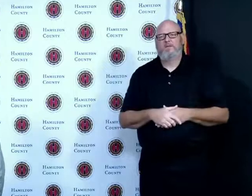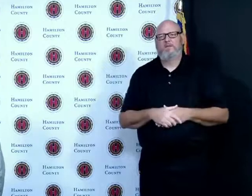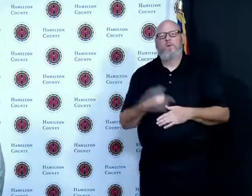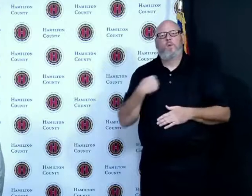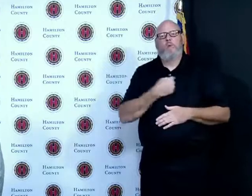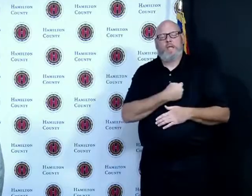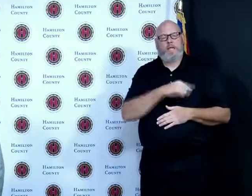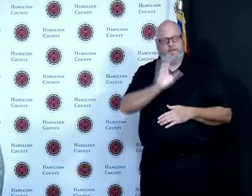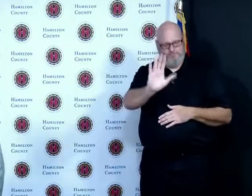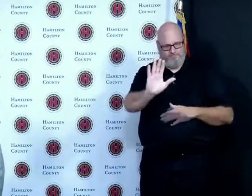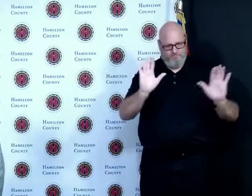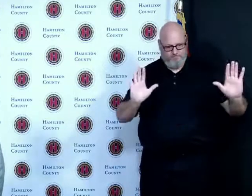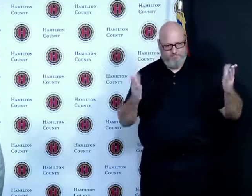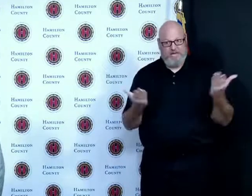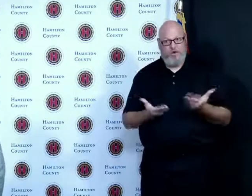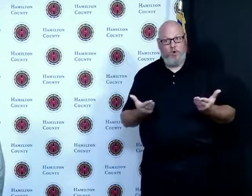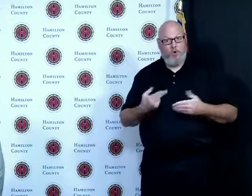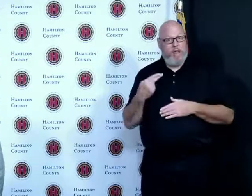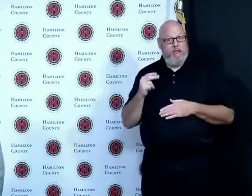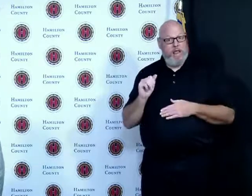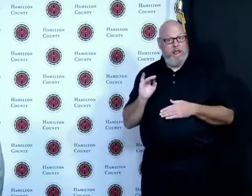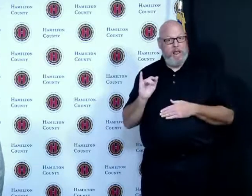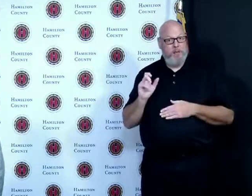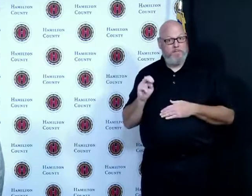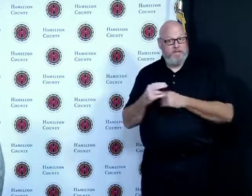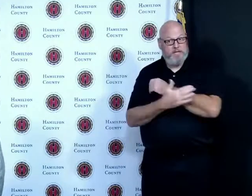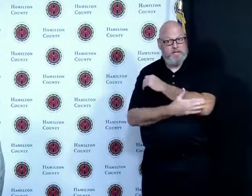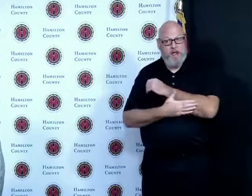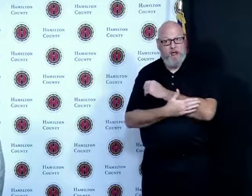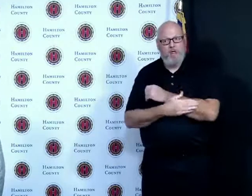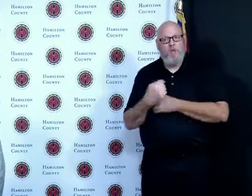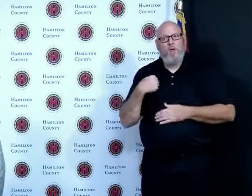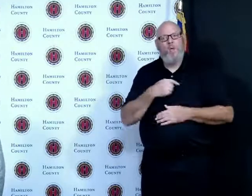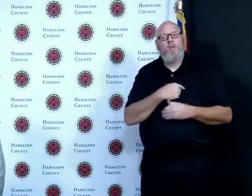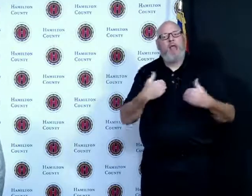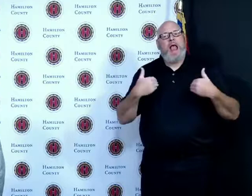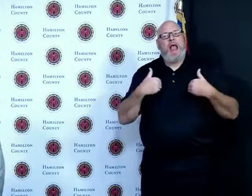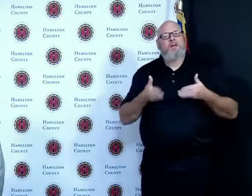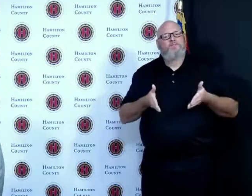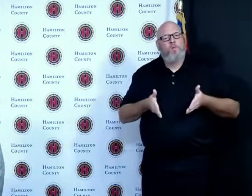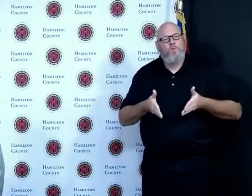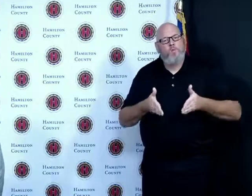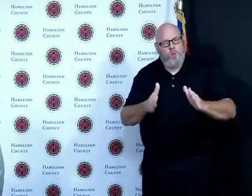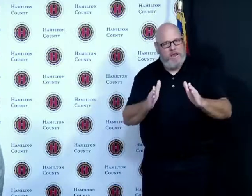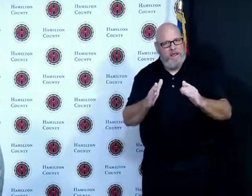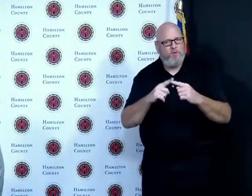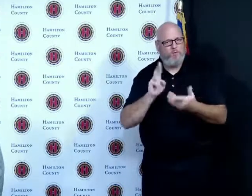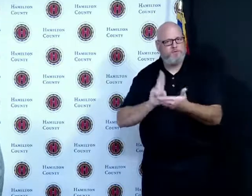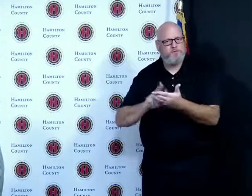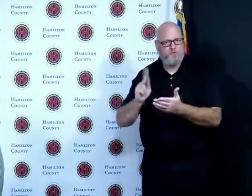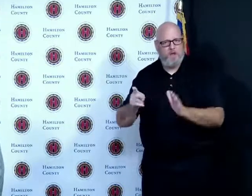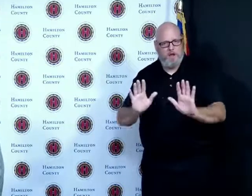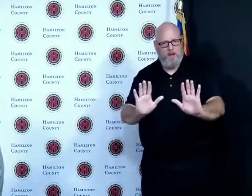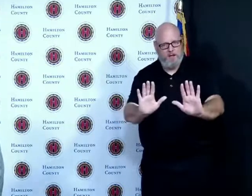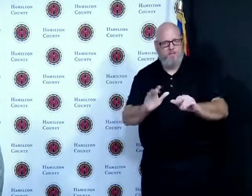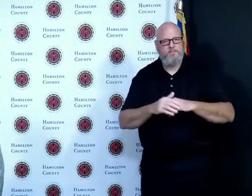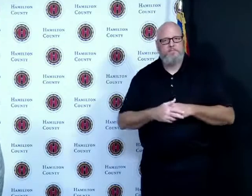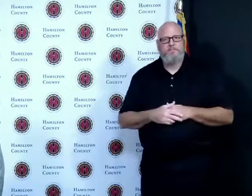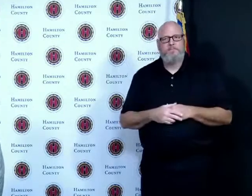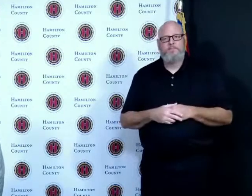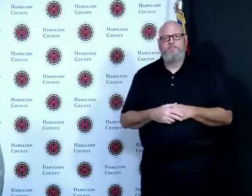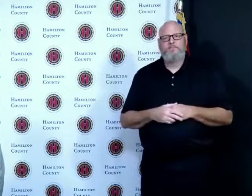to sign up and then be informed when it is their time yes the questions about why the Governor